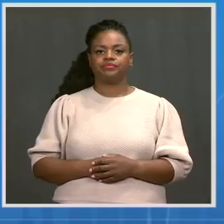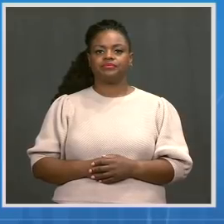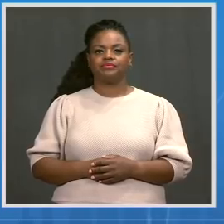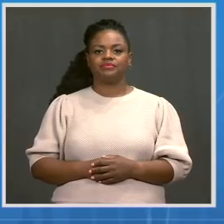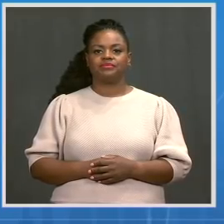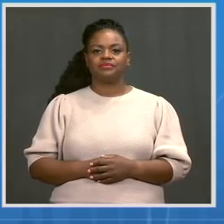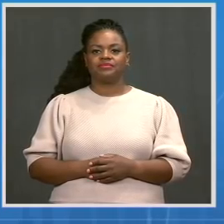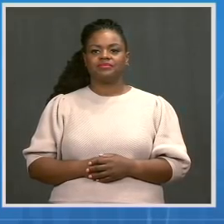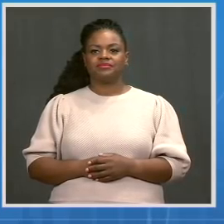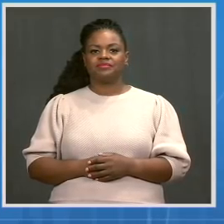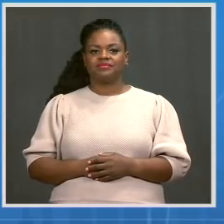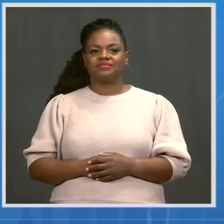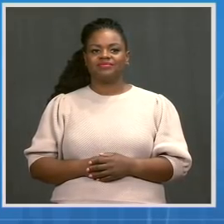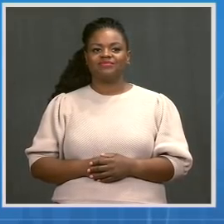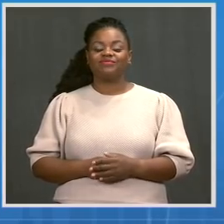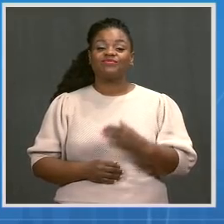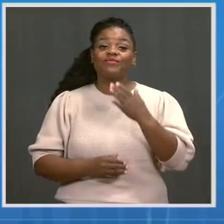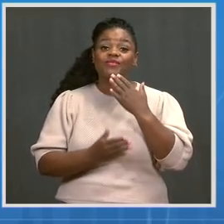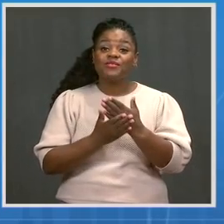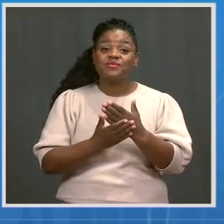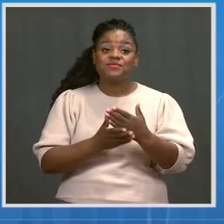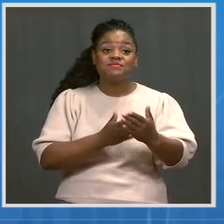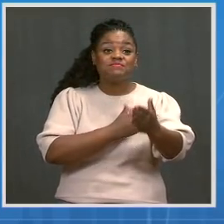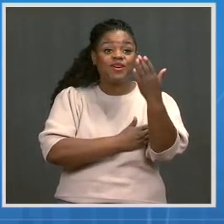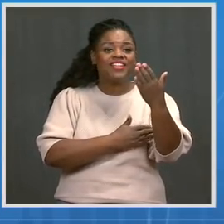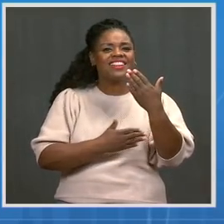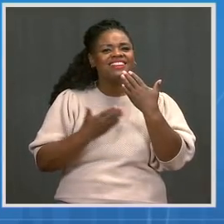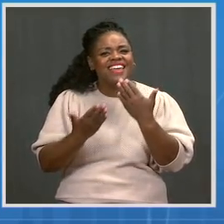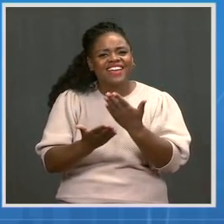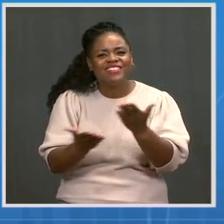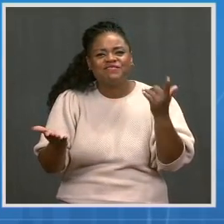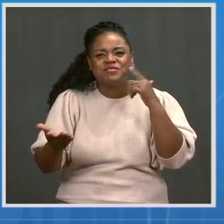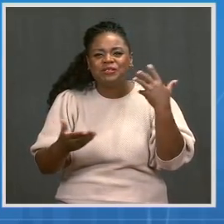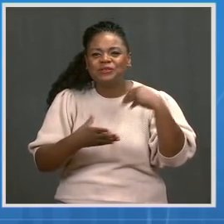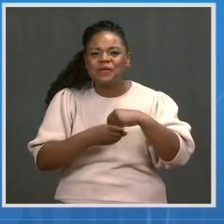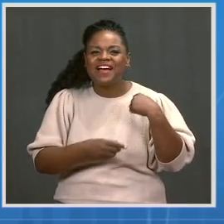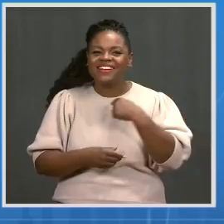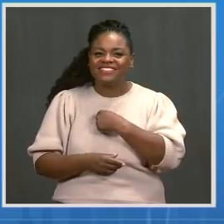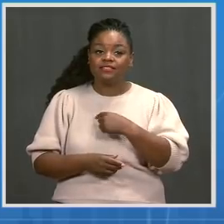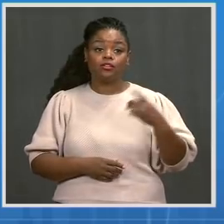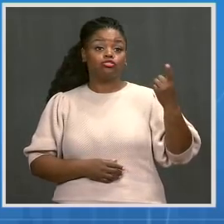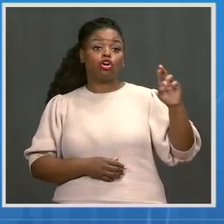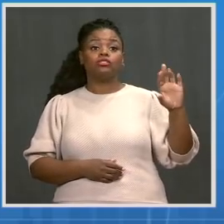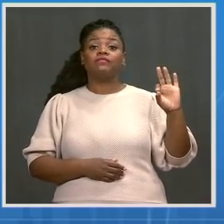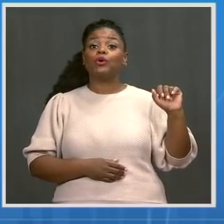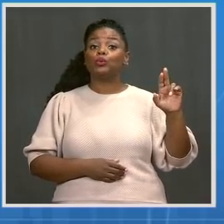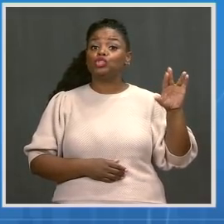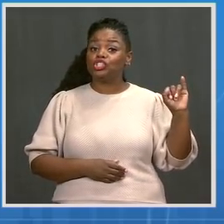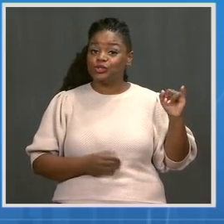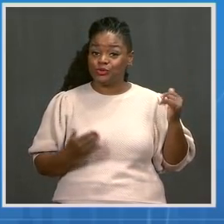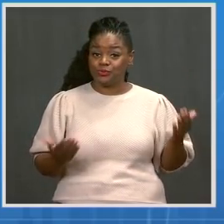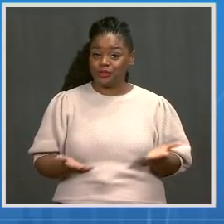Mr. Zients: Good morning, and thanks for joining us. We're joined by Drs. Fauci, Walensky, and Murthy, who I will turn to in a few moments.